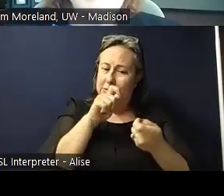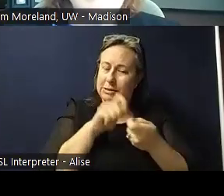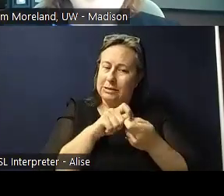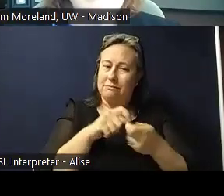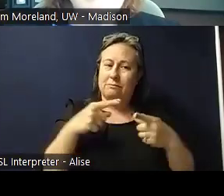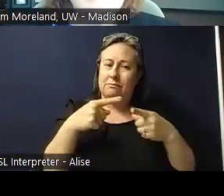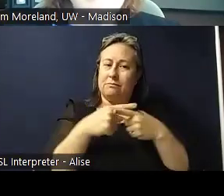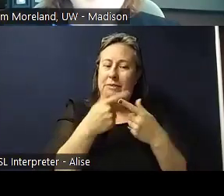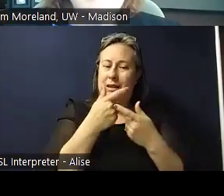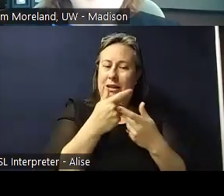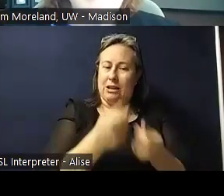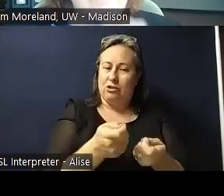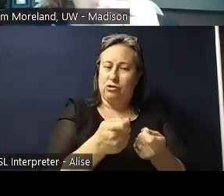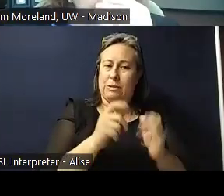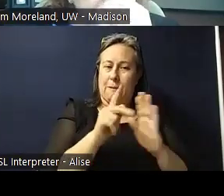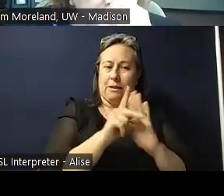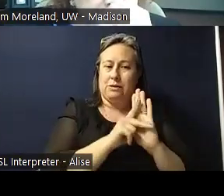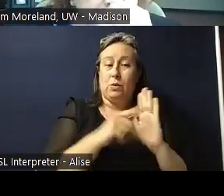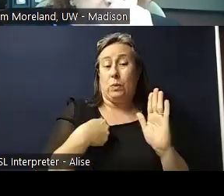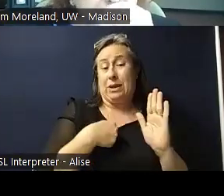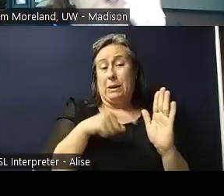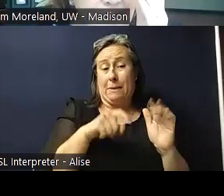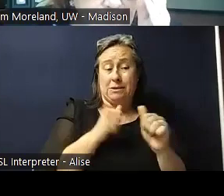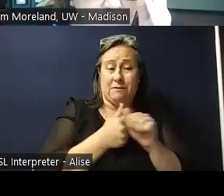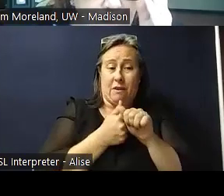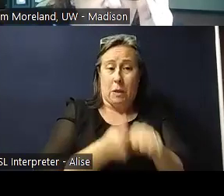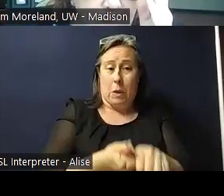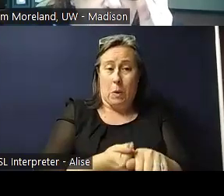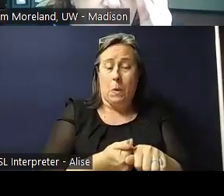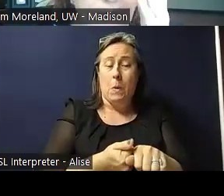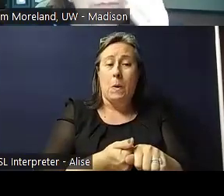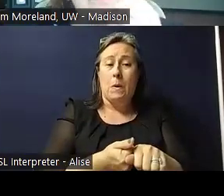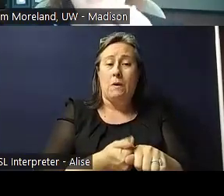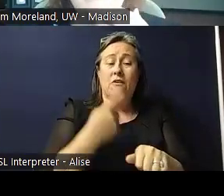that we have to follow as a recipient of the NIH funds,